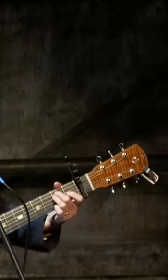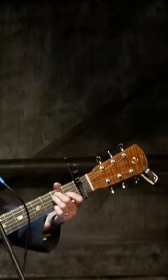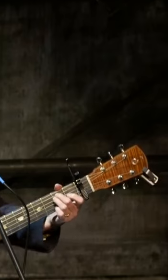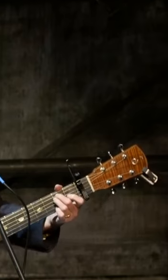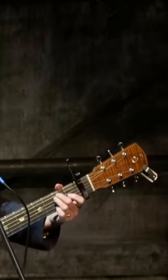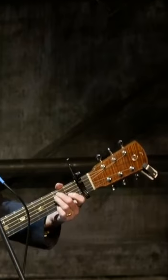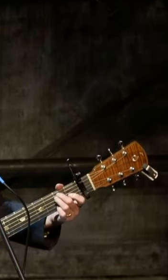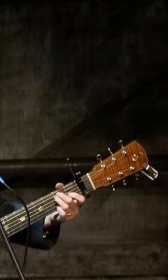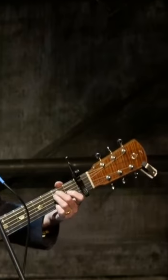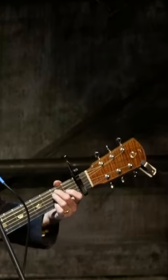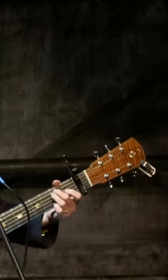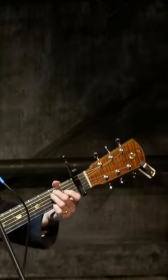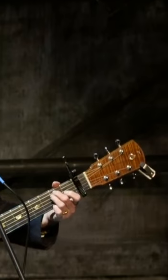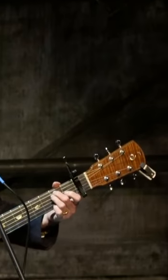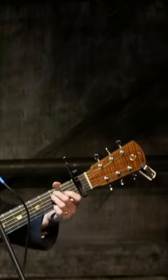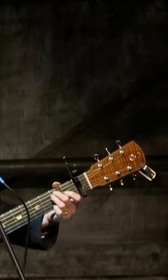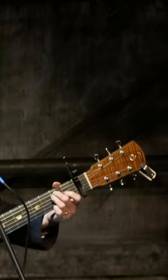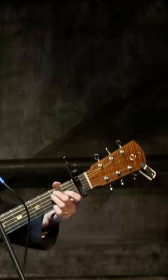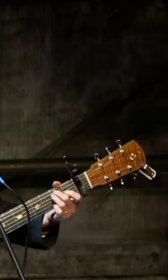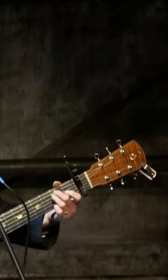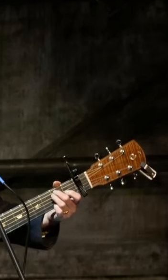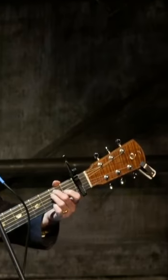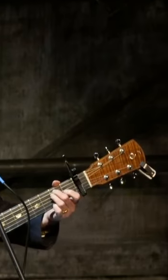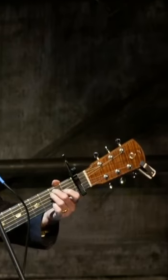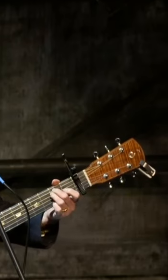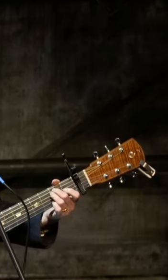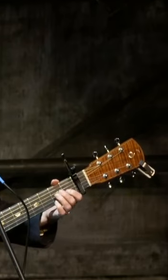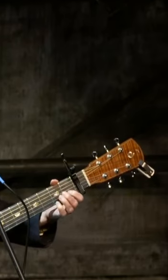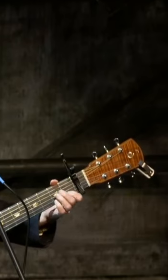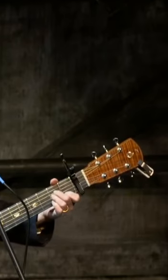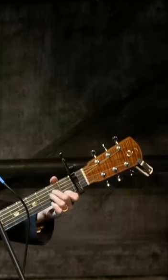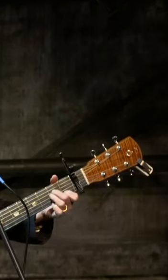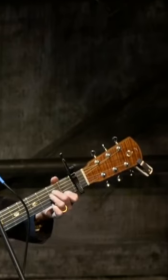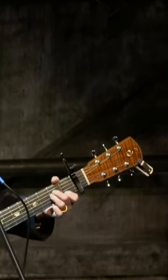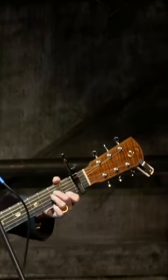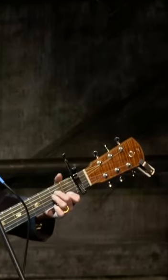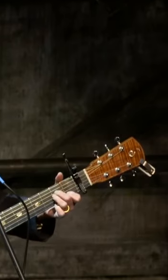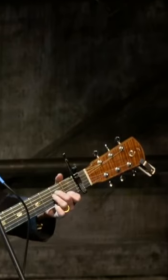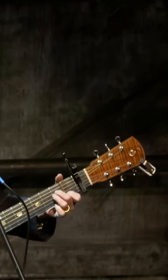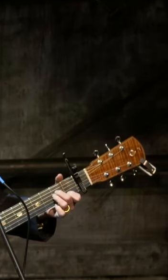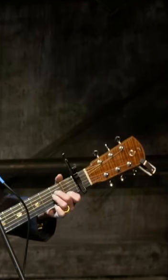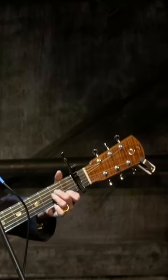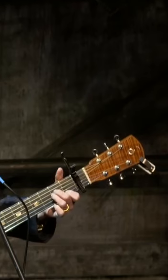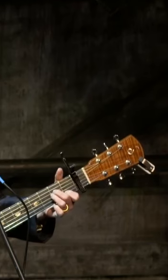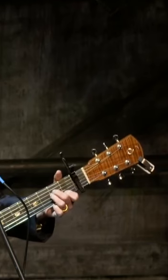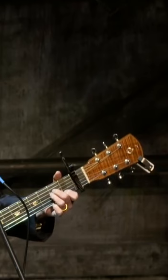# The world's in flames These maddened days of black and white